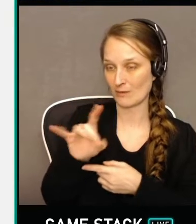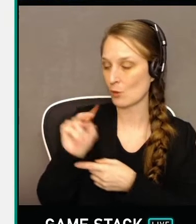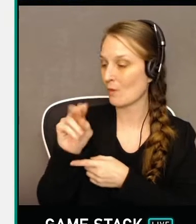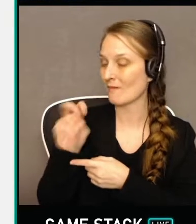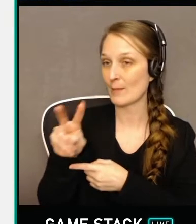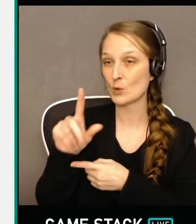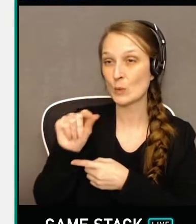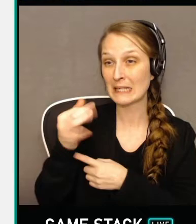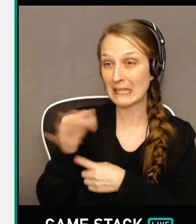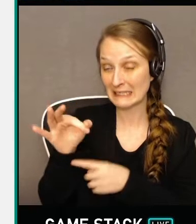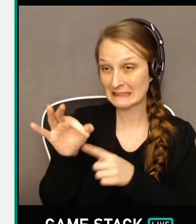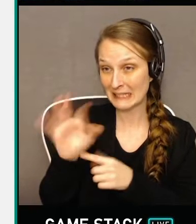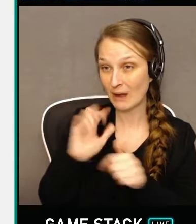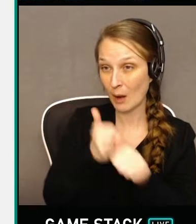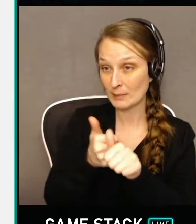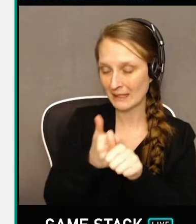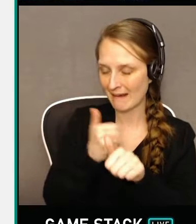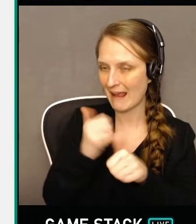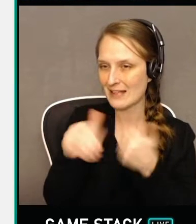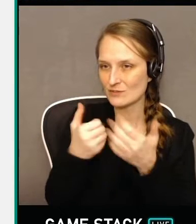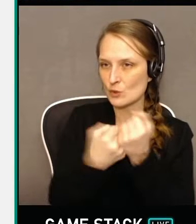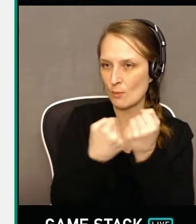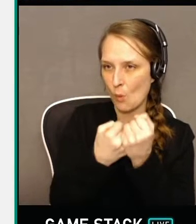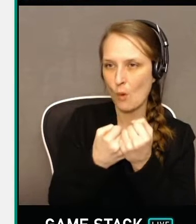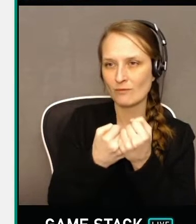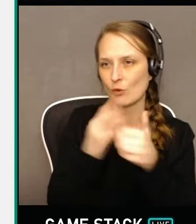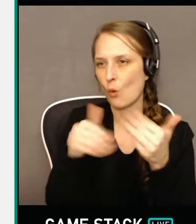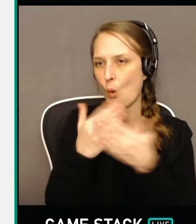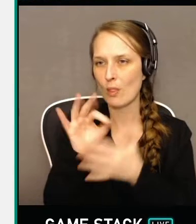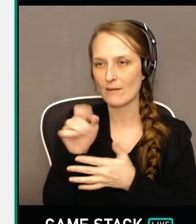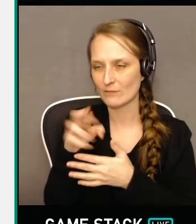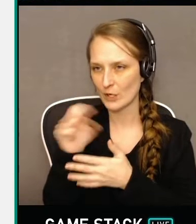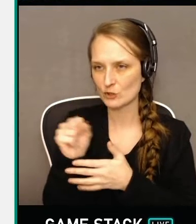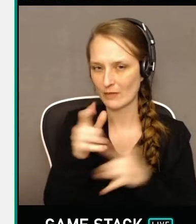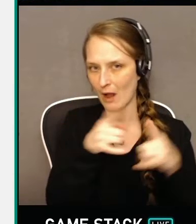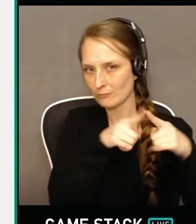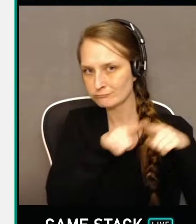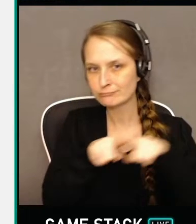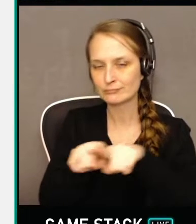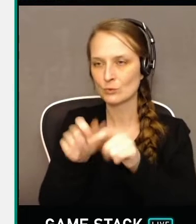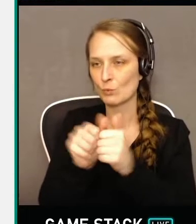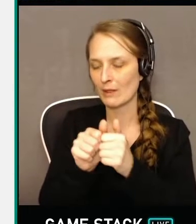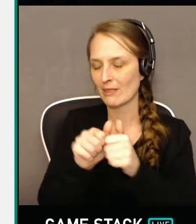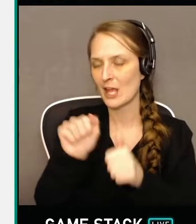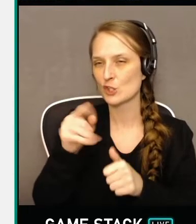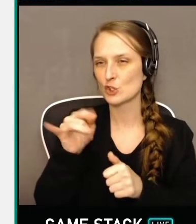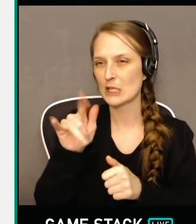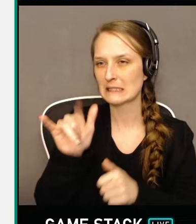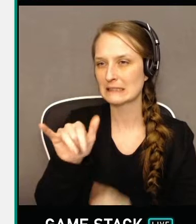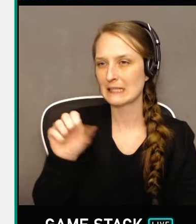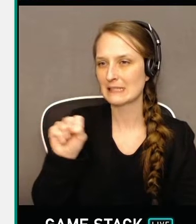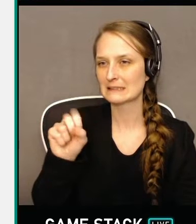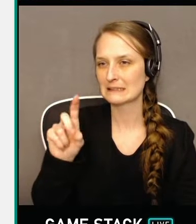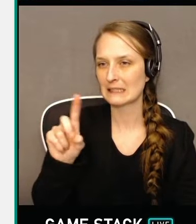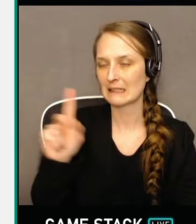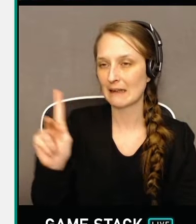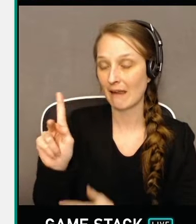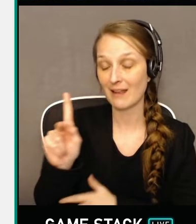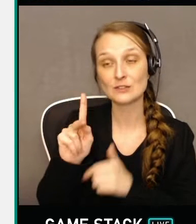has support for all the features were lighting up with the Agility SDK. Utility SDK is also a way to for developers to